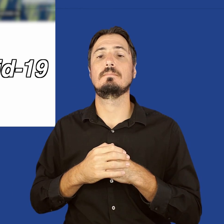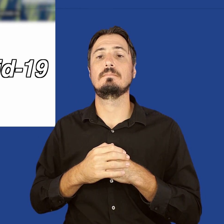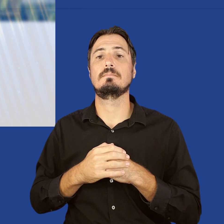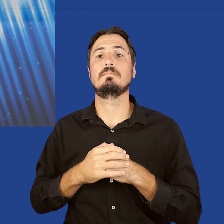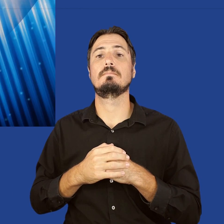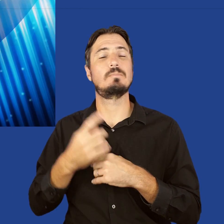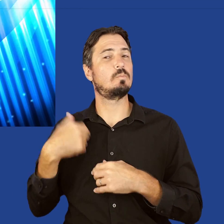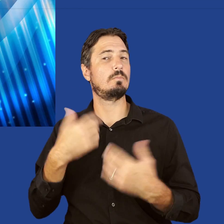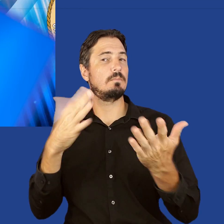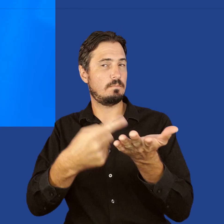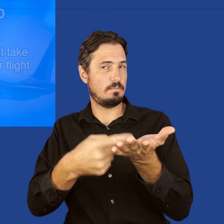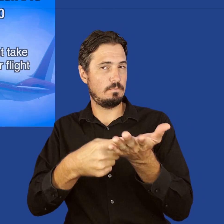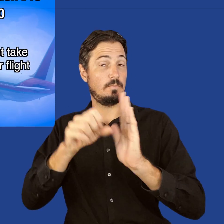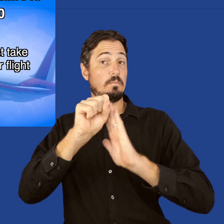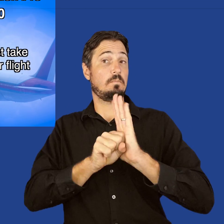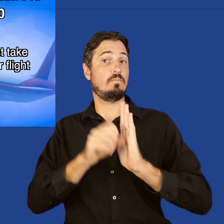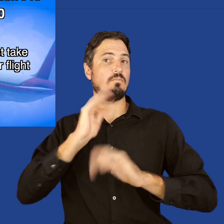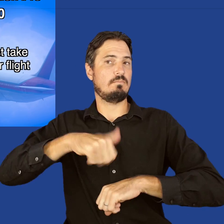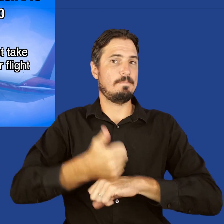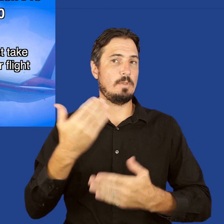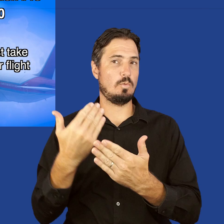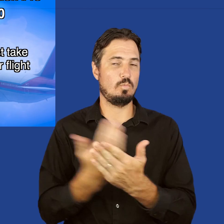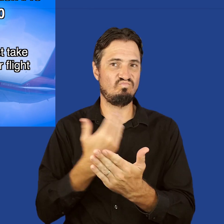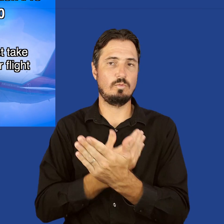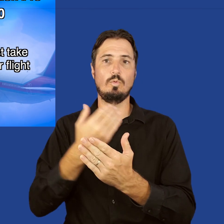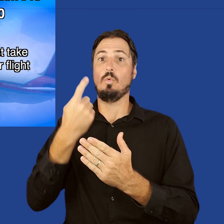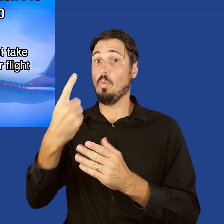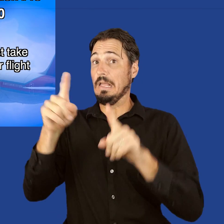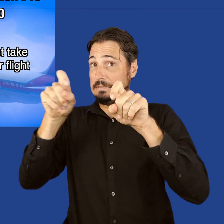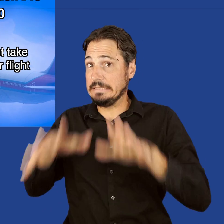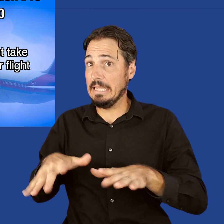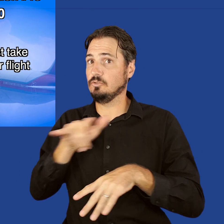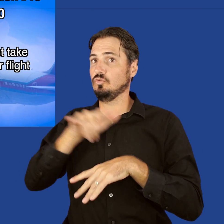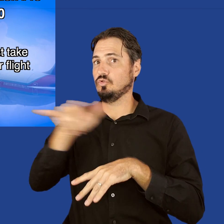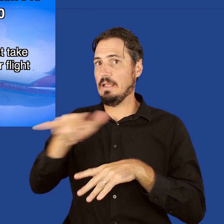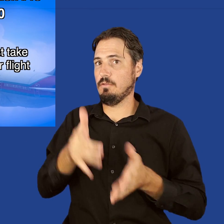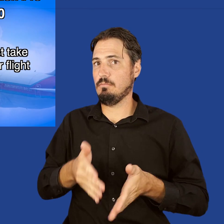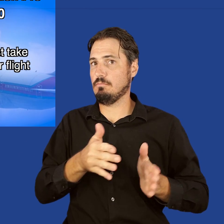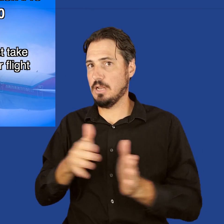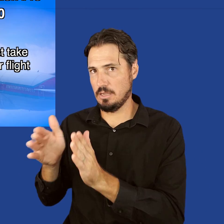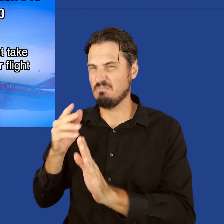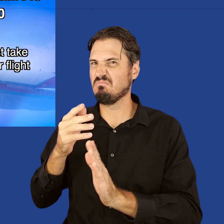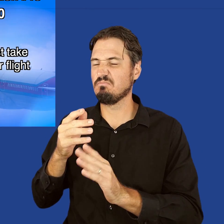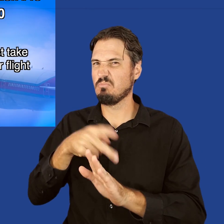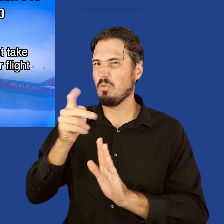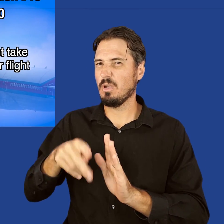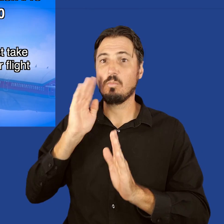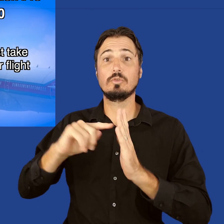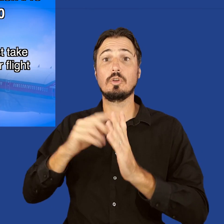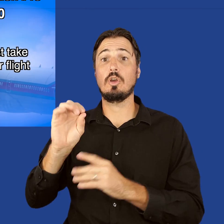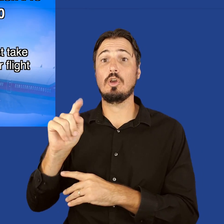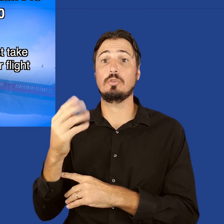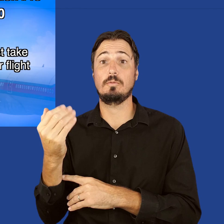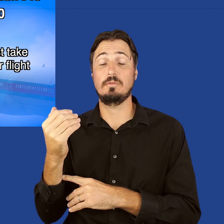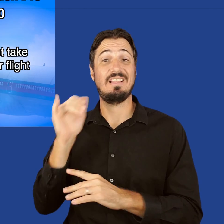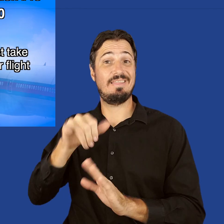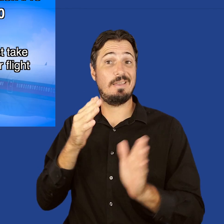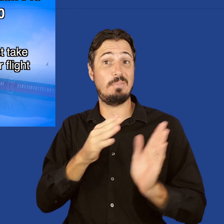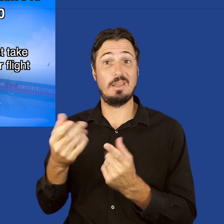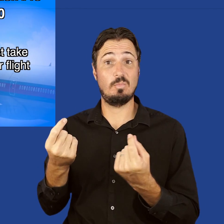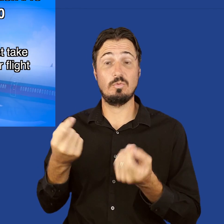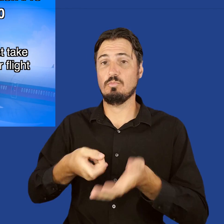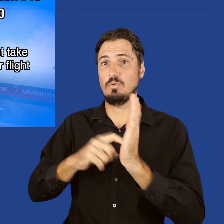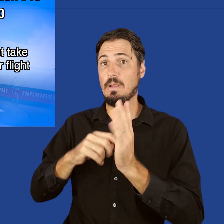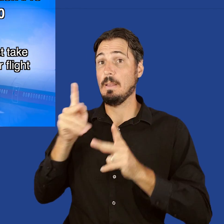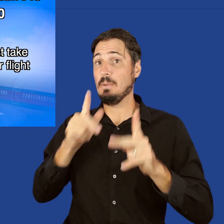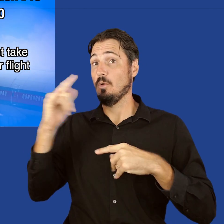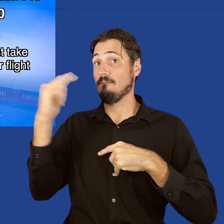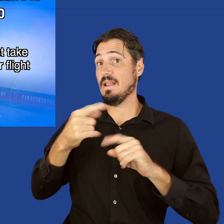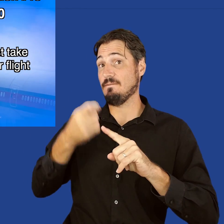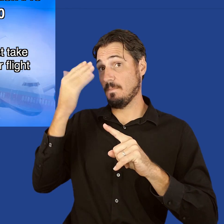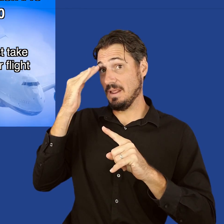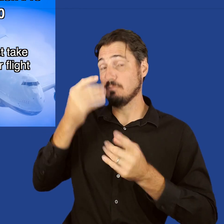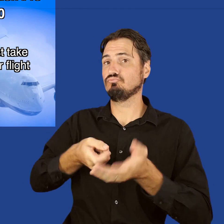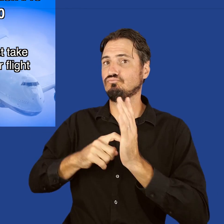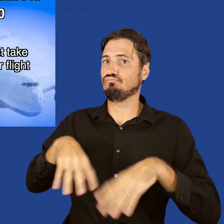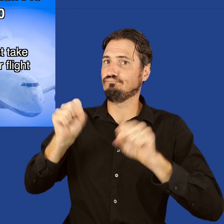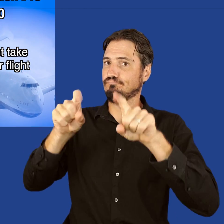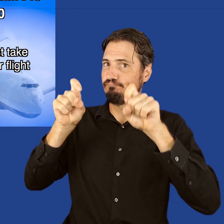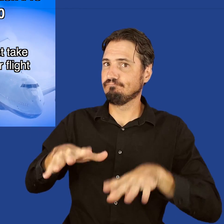As we’ve been discussing, the state is implementing a single-test pre-travel program starting October 15, requiring mainland travelers to take a test 72 hours before their flight. We are not